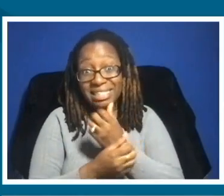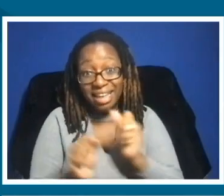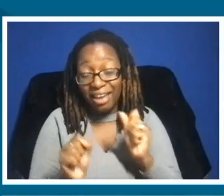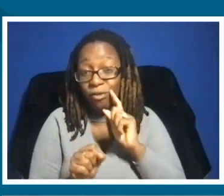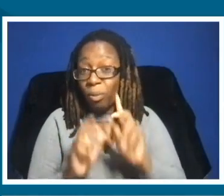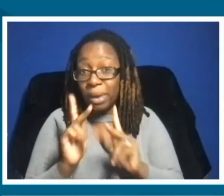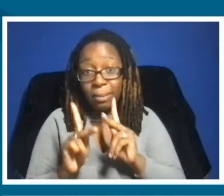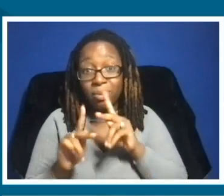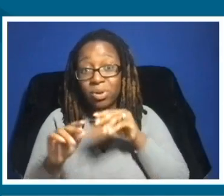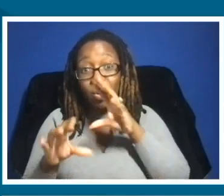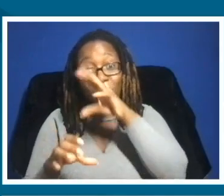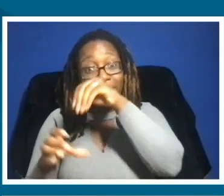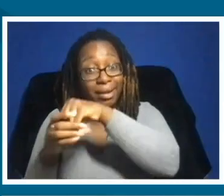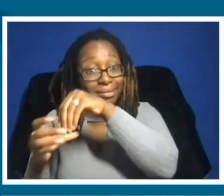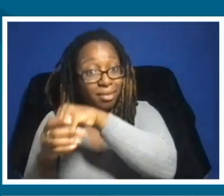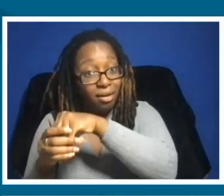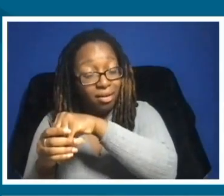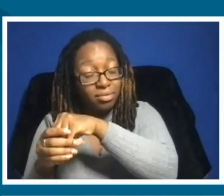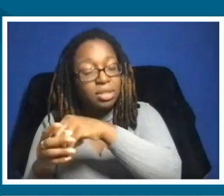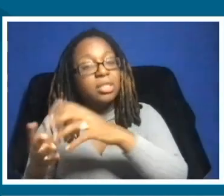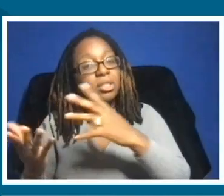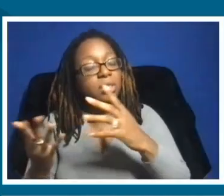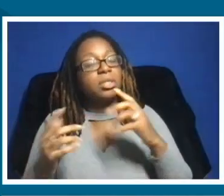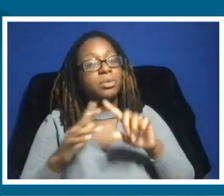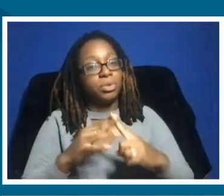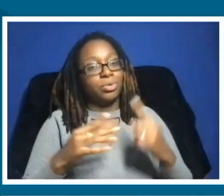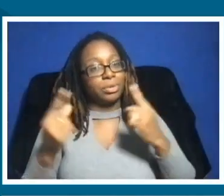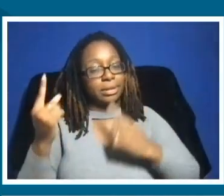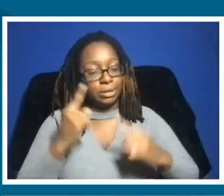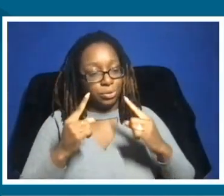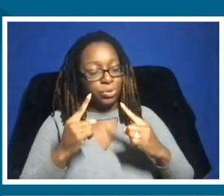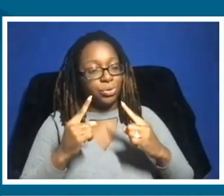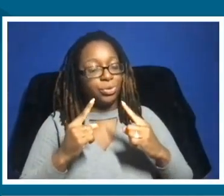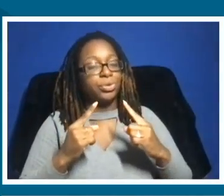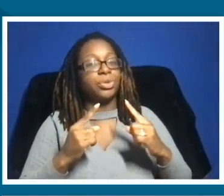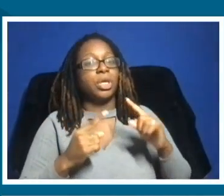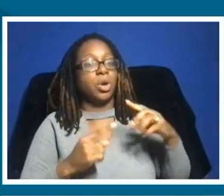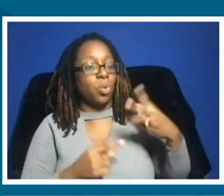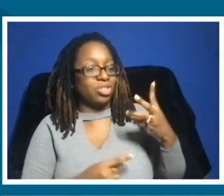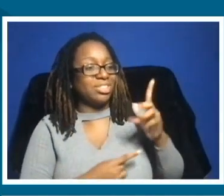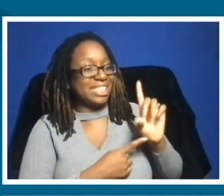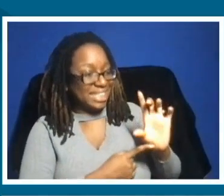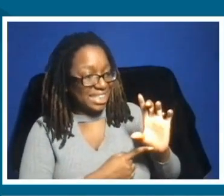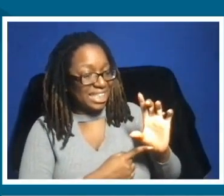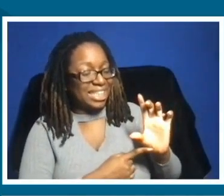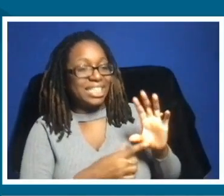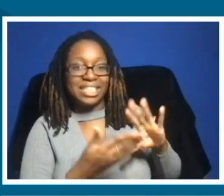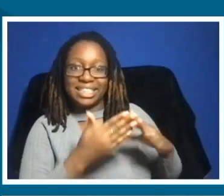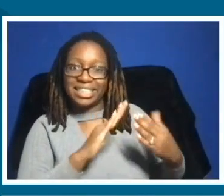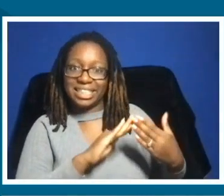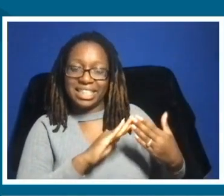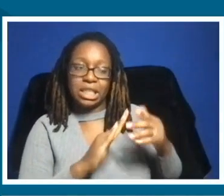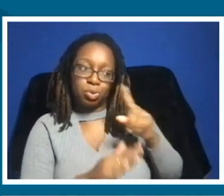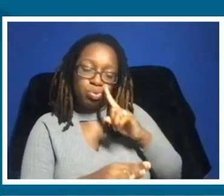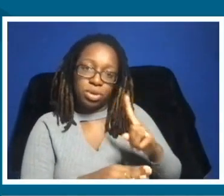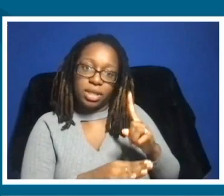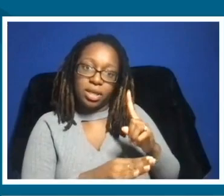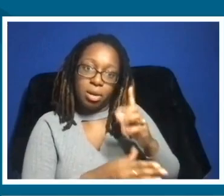um and we began to think about the city